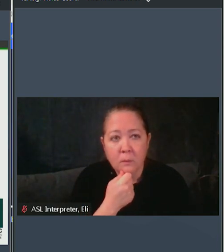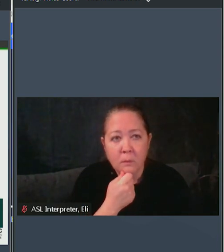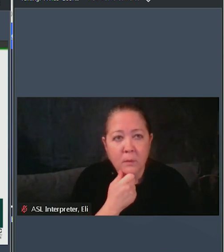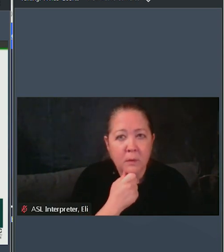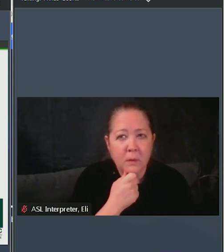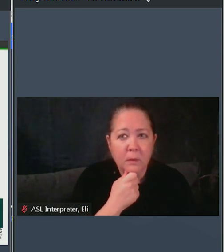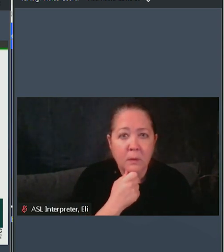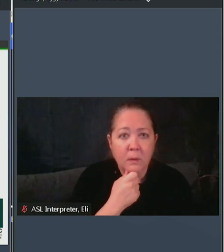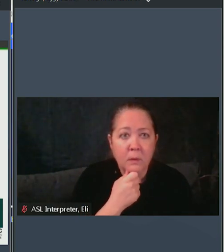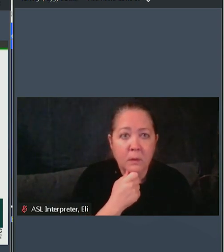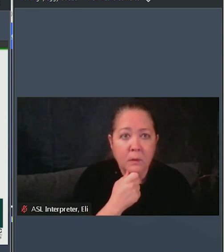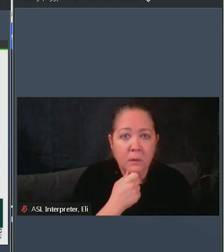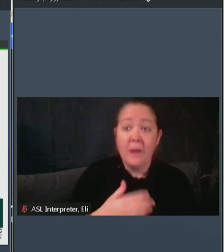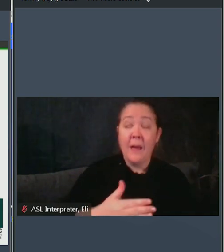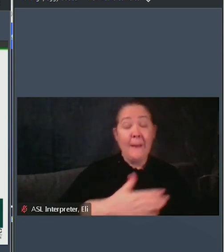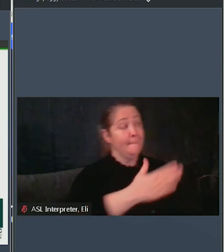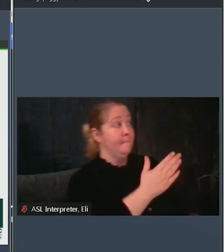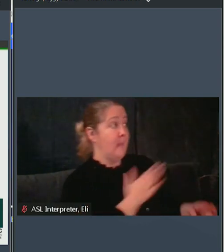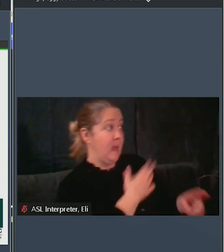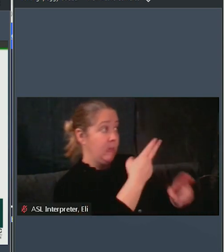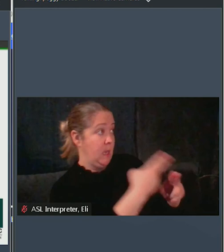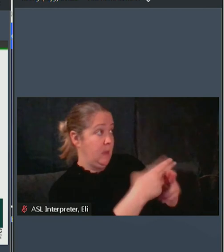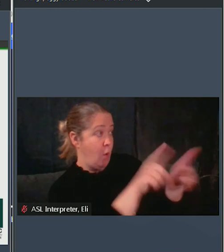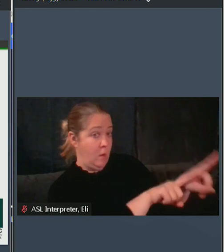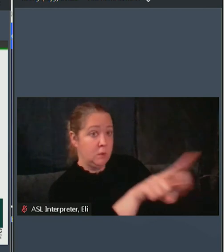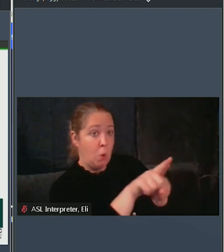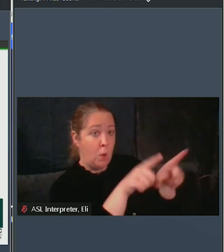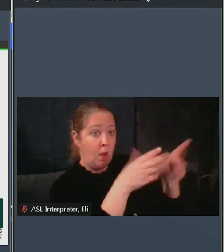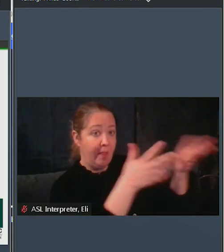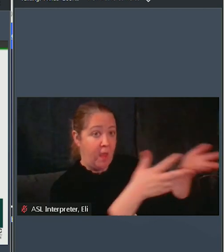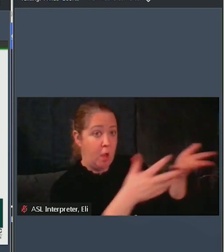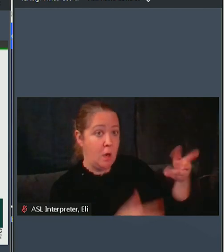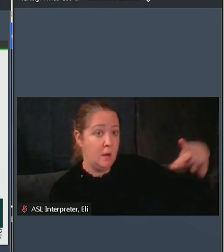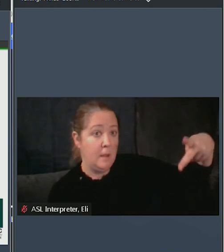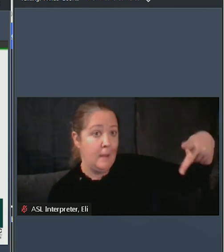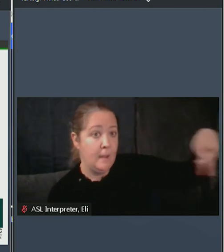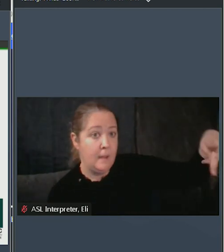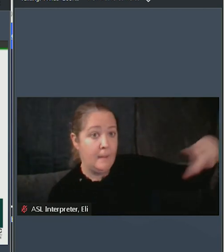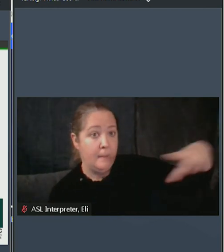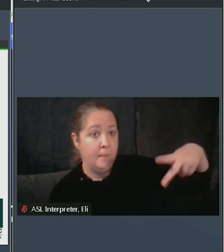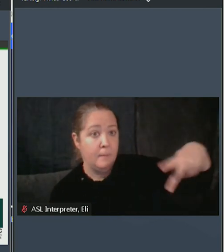My name was also there. Peggy Boozer. Well Mr. Peggy Boozer,